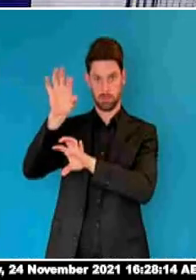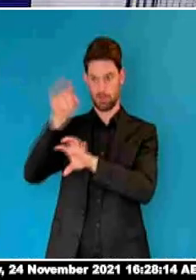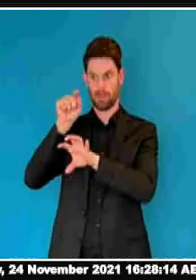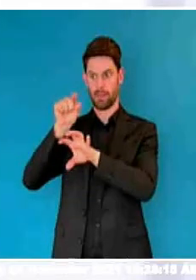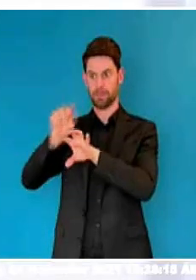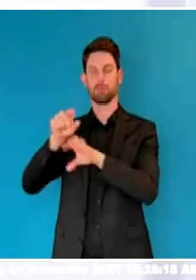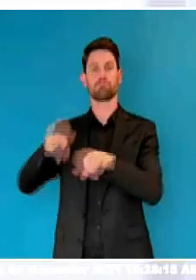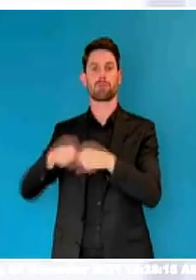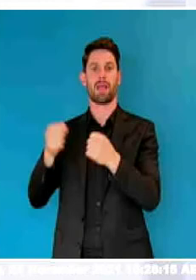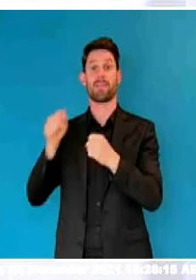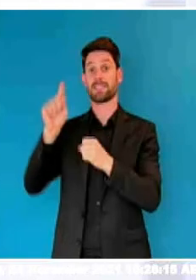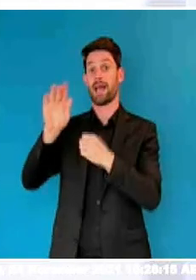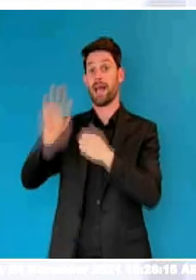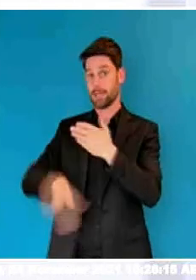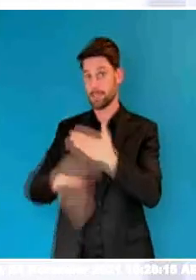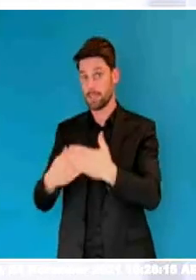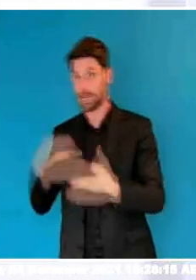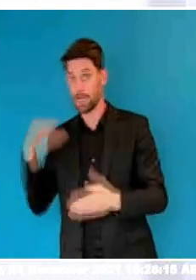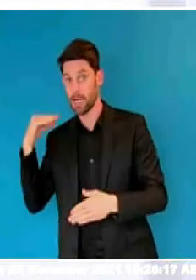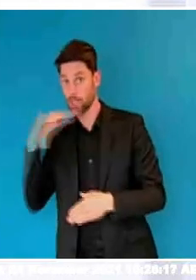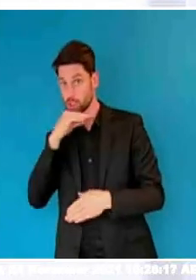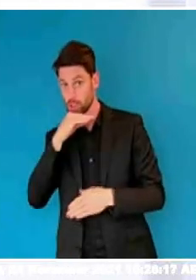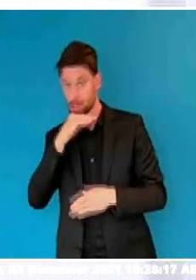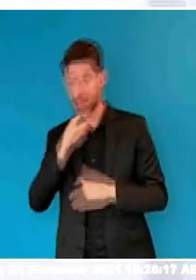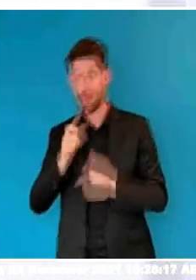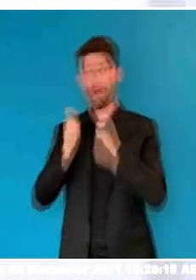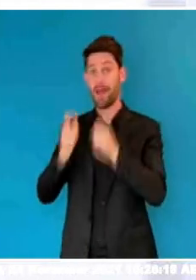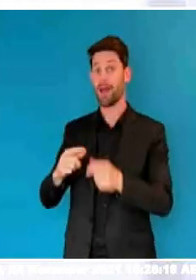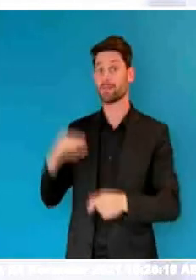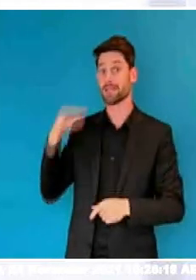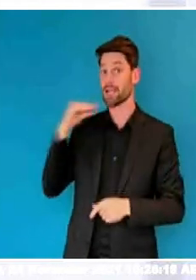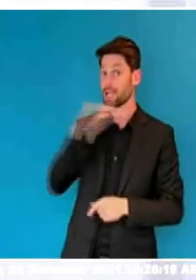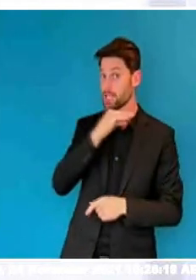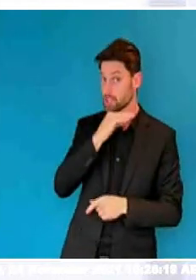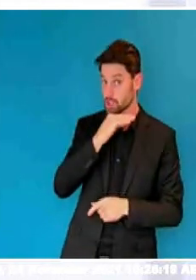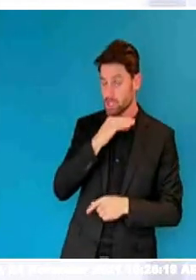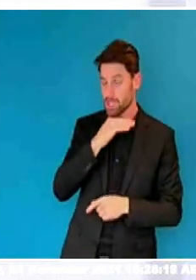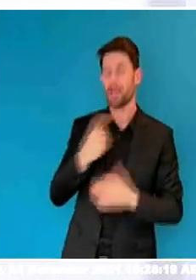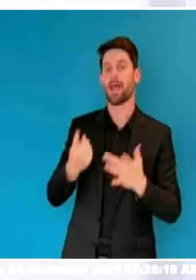lunchtime. Then after the luncheon adjournment there will be a panel on building